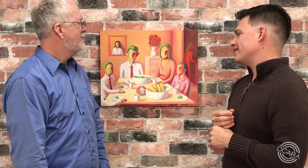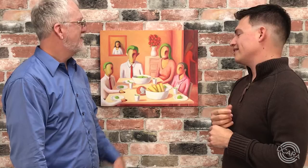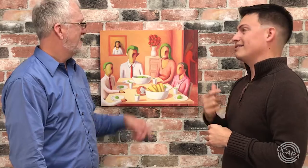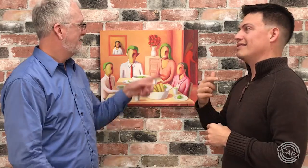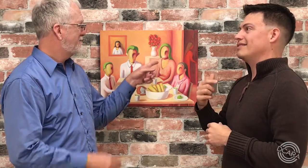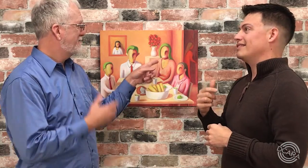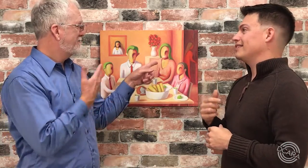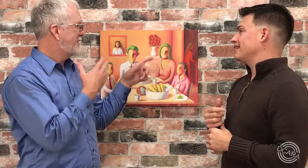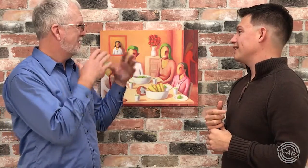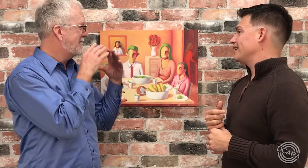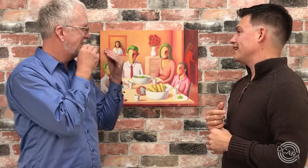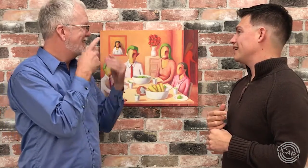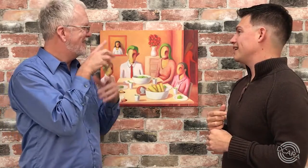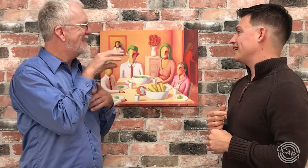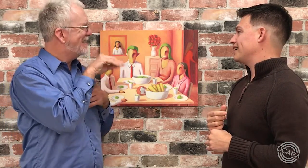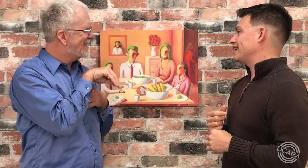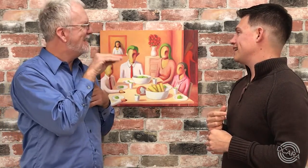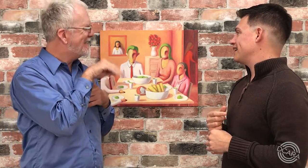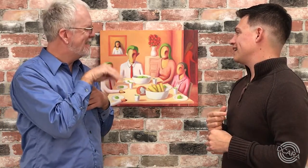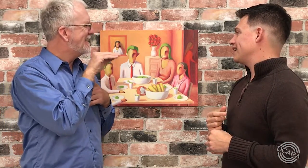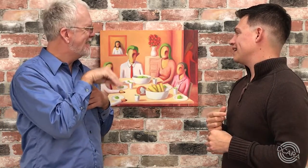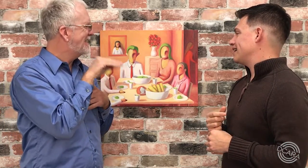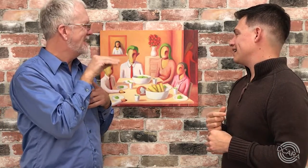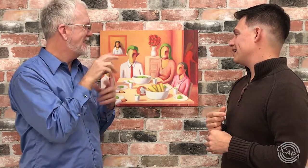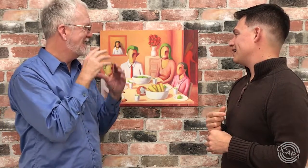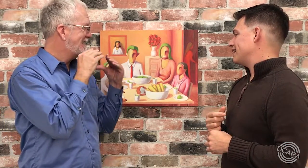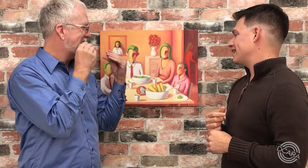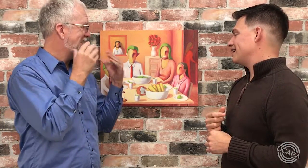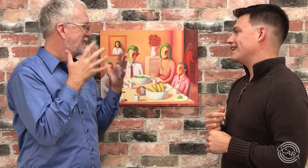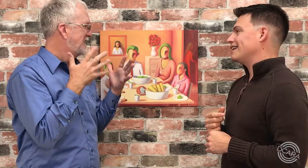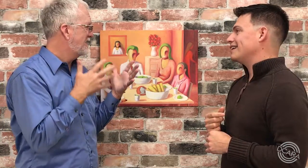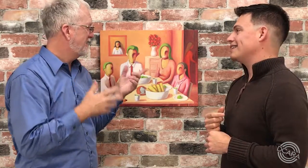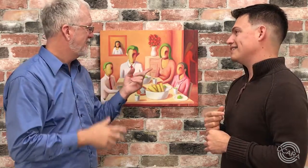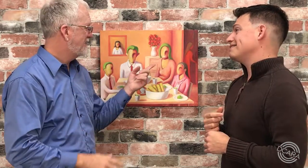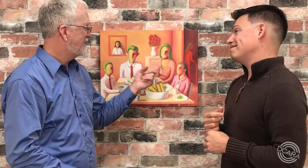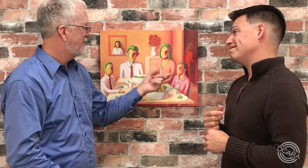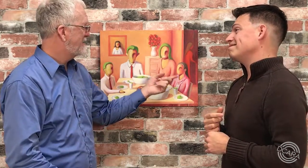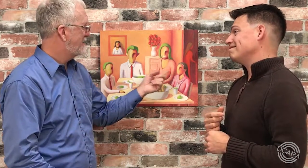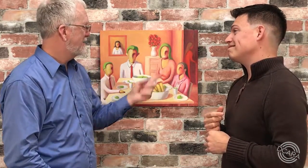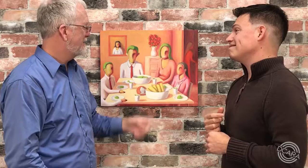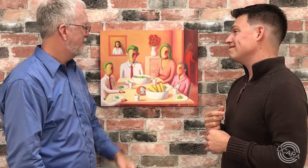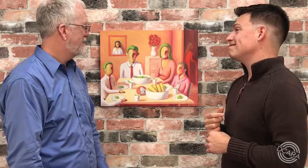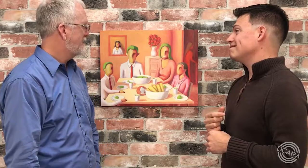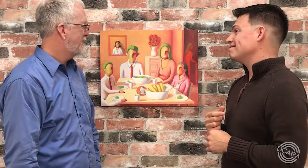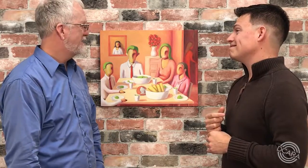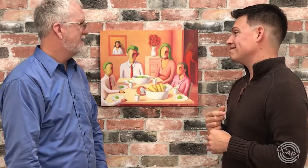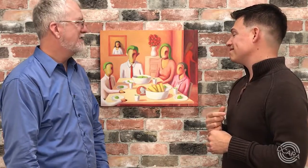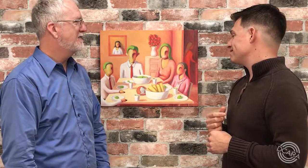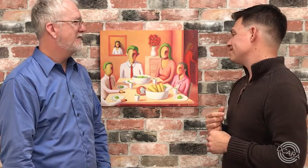Ray: Maybe she is smiling and nodding "yes".